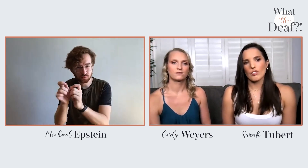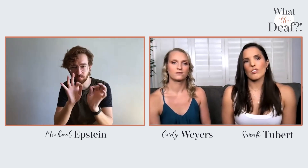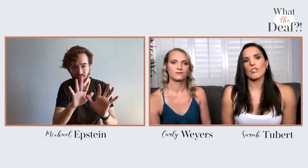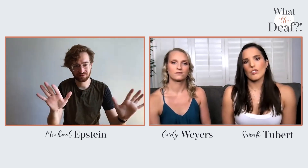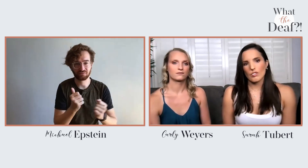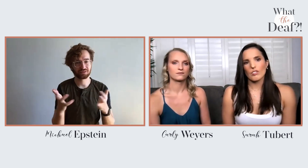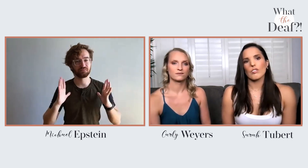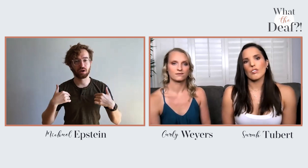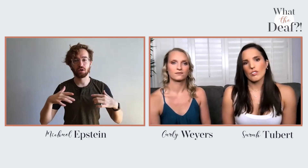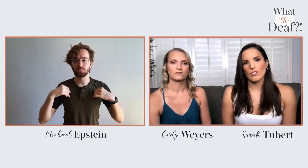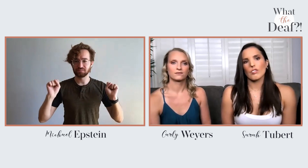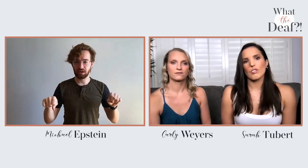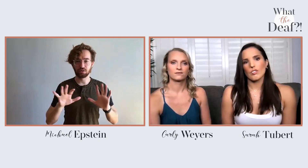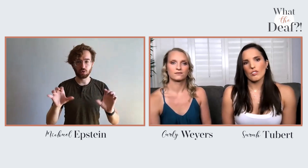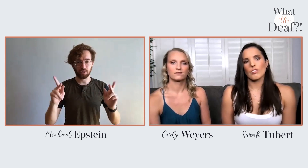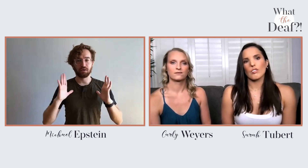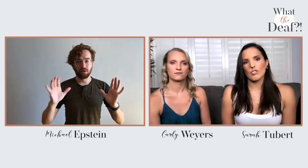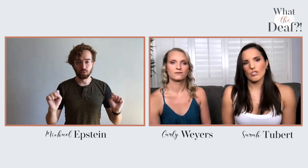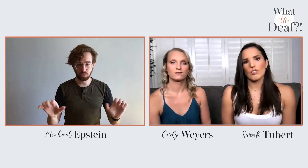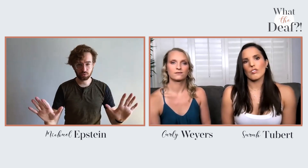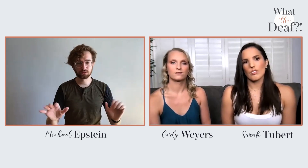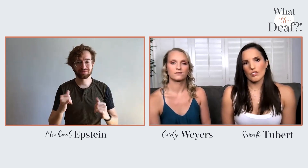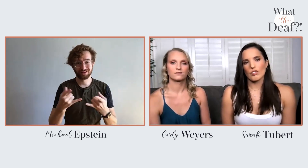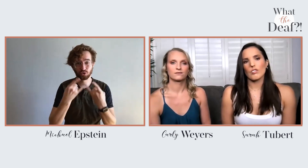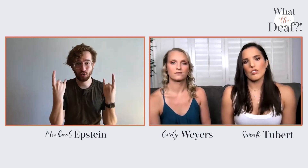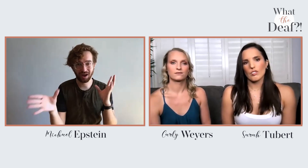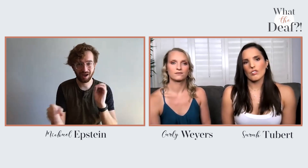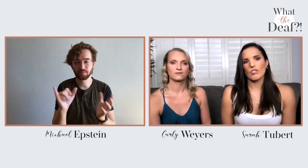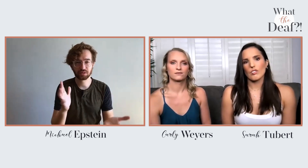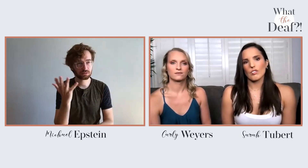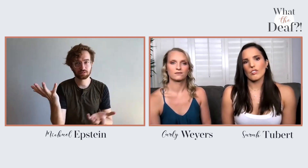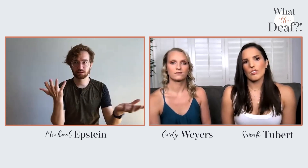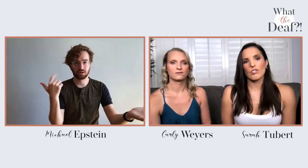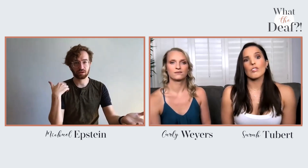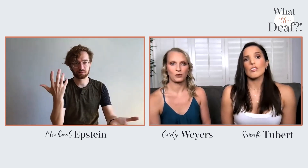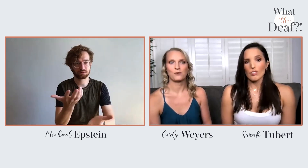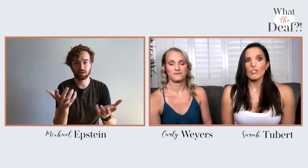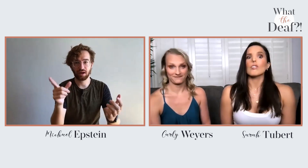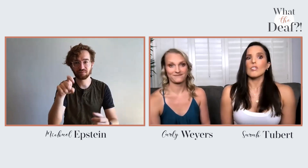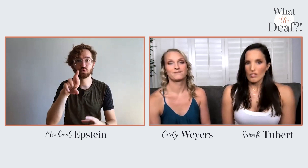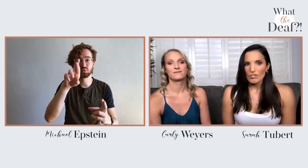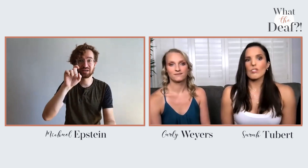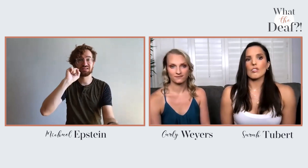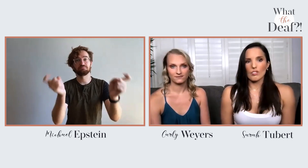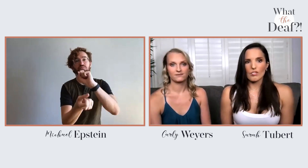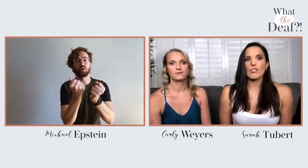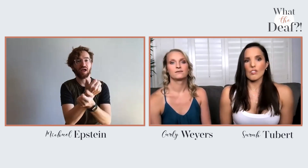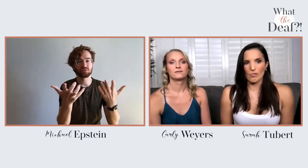to be able to communicate with people. And then people started wearing masks and I had to completely readjust everything I do,